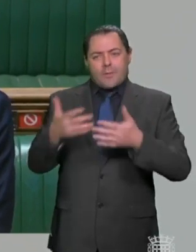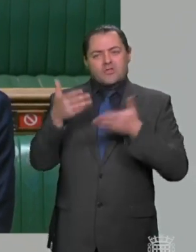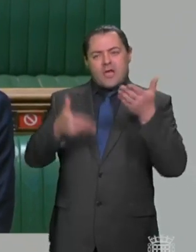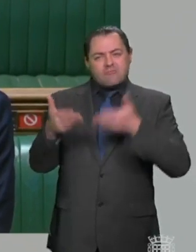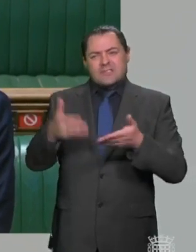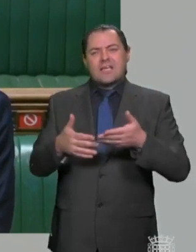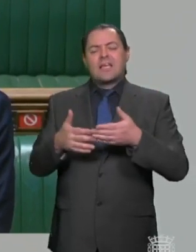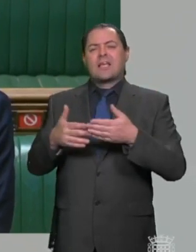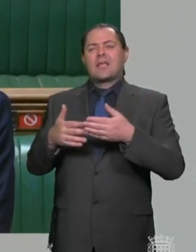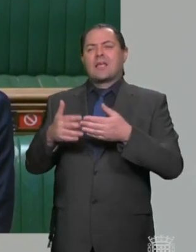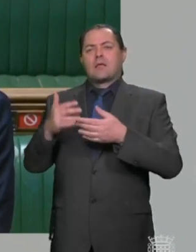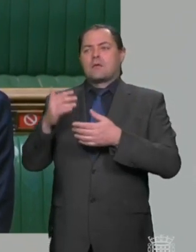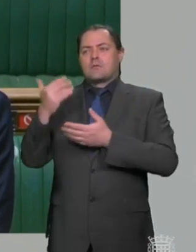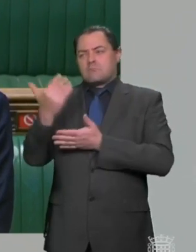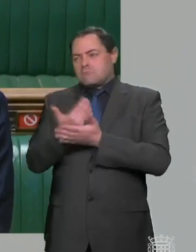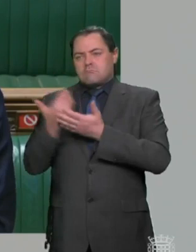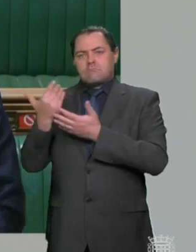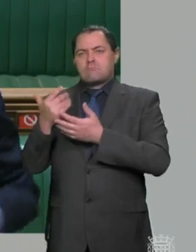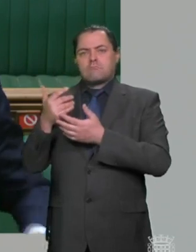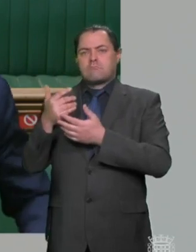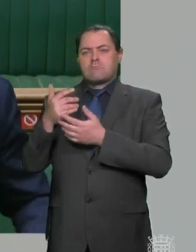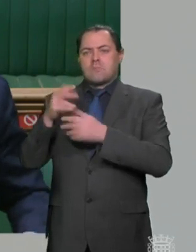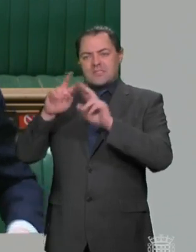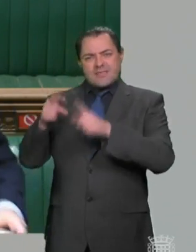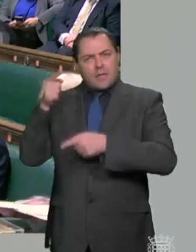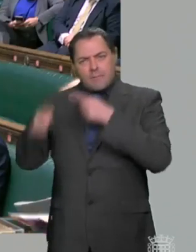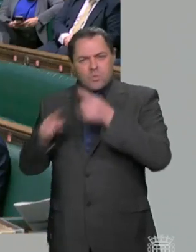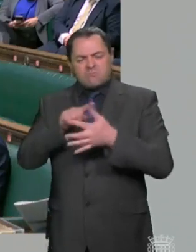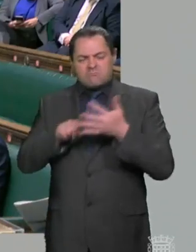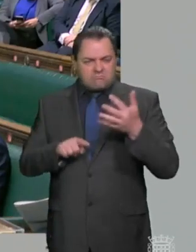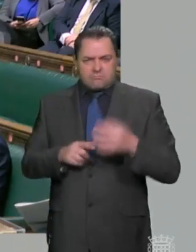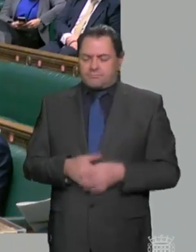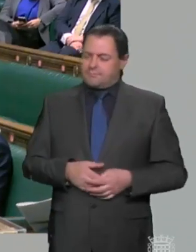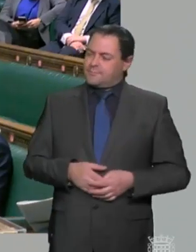victims of domestic abuse and many others. >> Peter Aldous (Waveney) (Con)